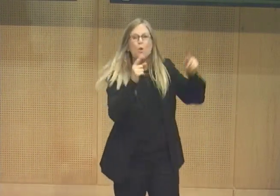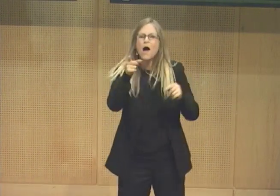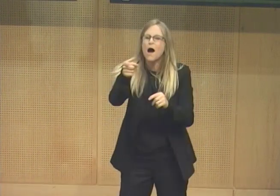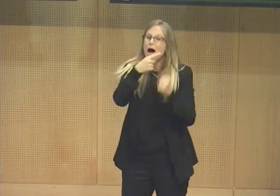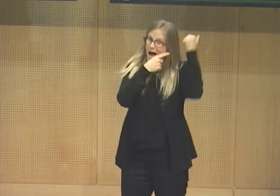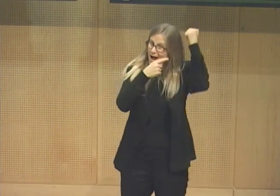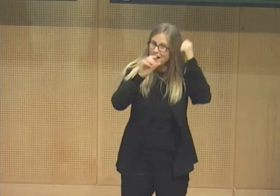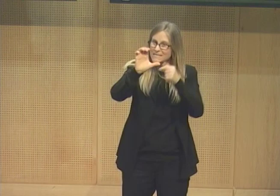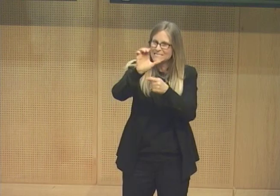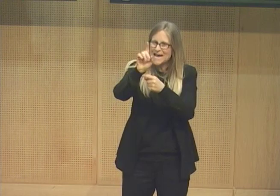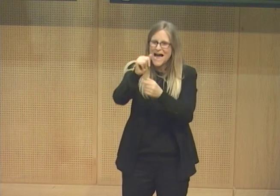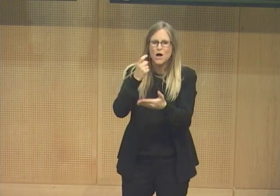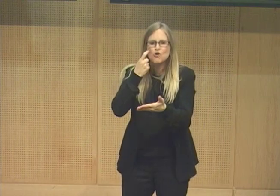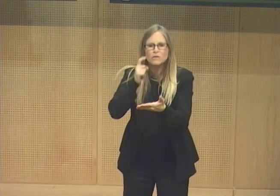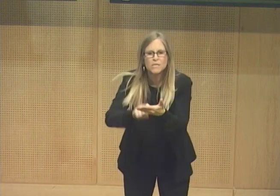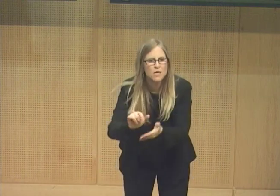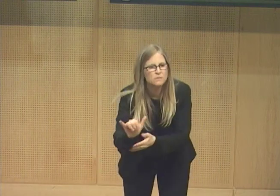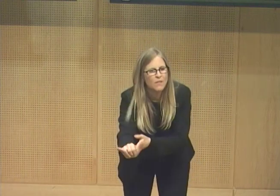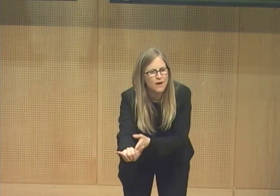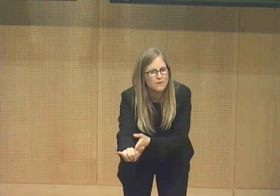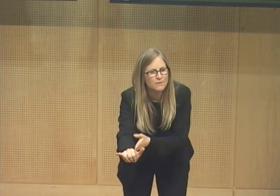CDA recognizes that.